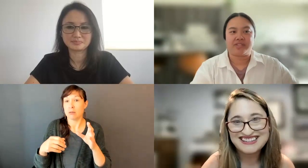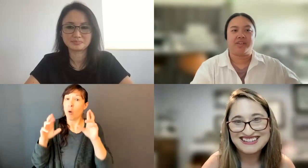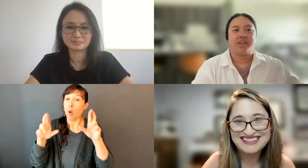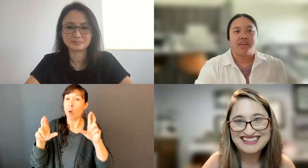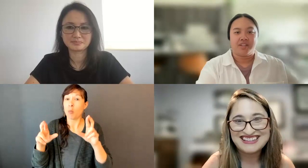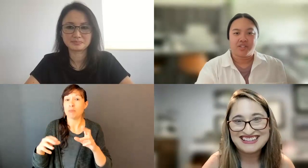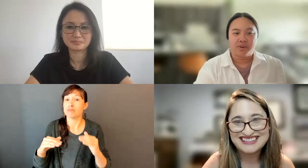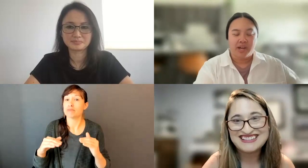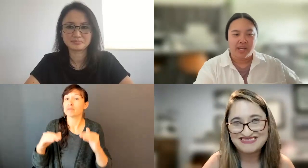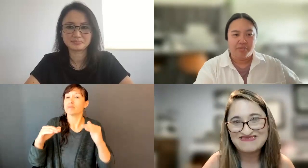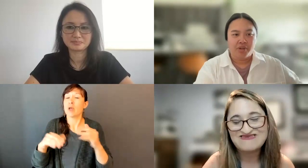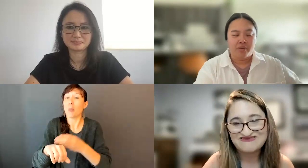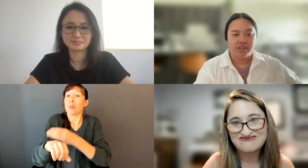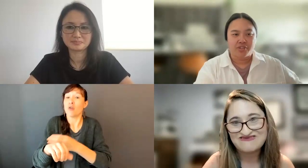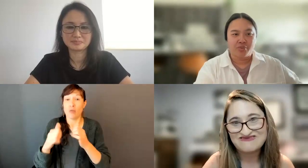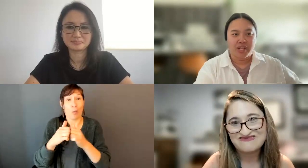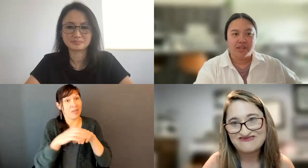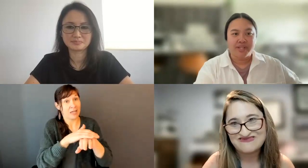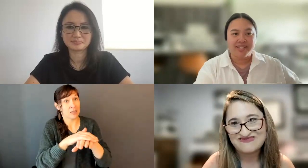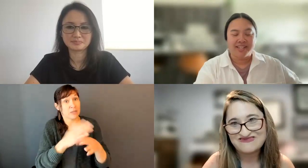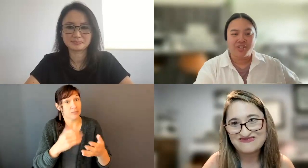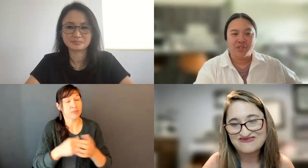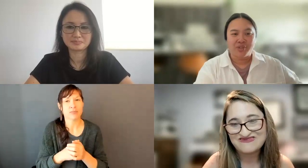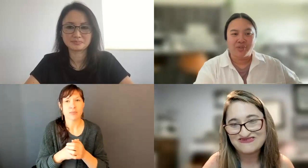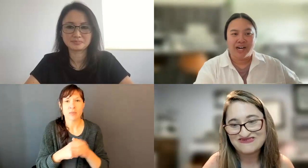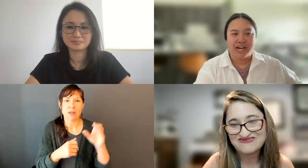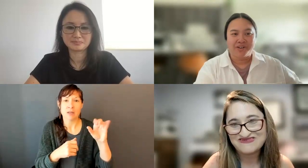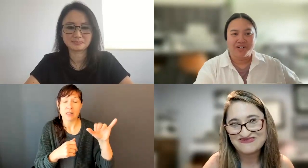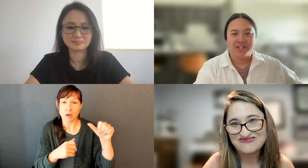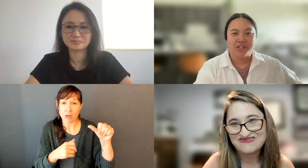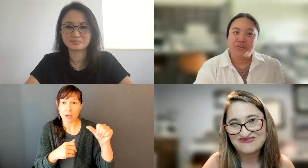Perfect. So I am going to welcome us into our Q&A portion